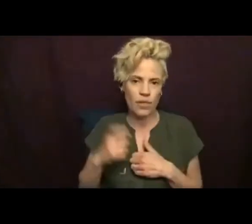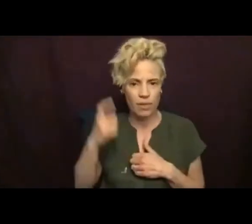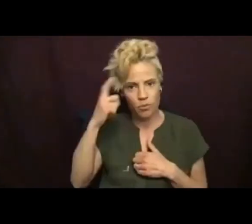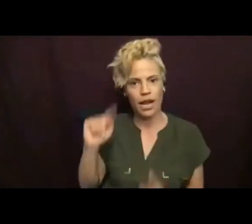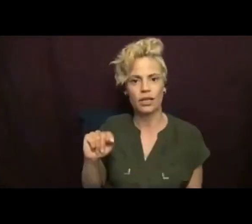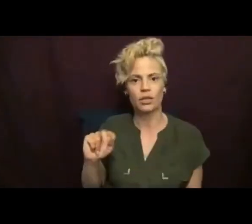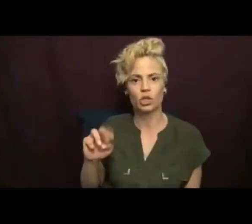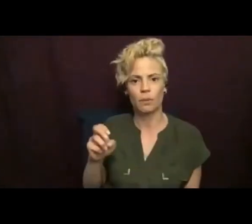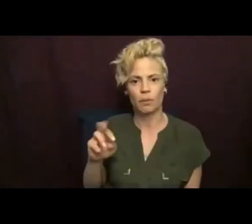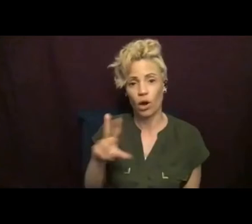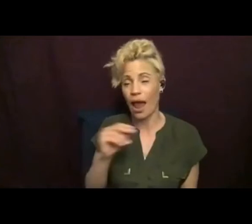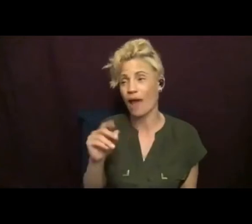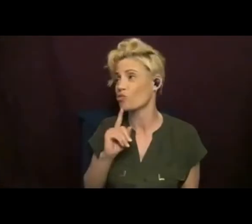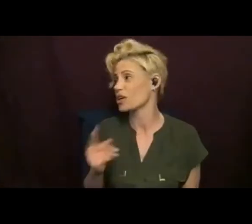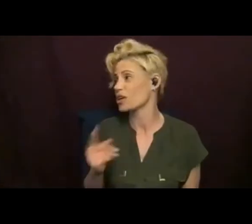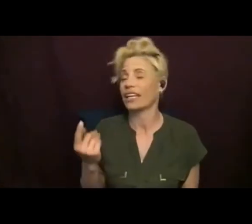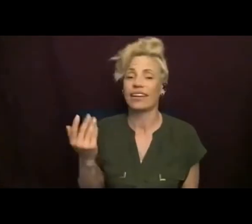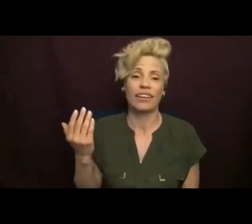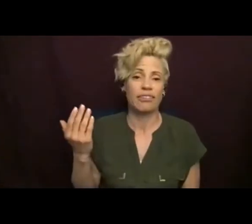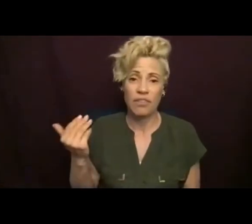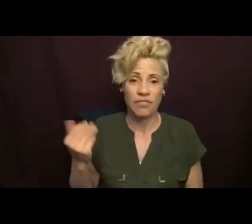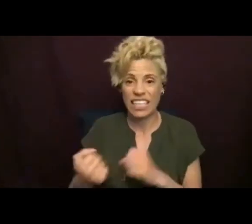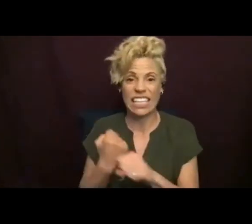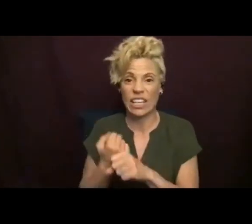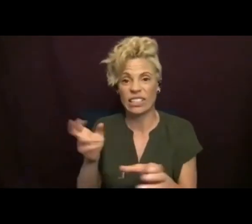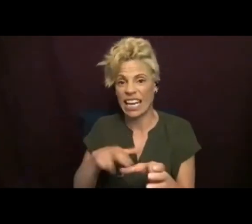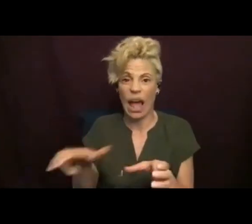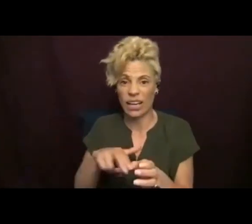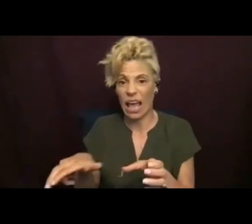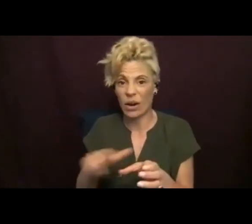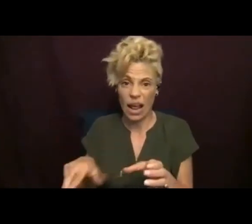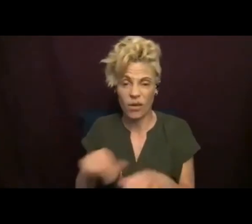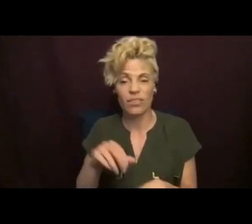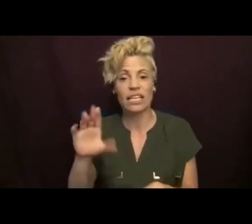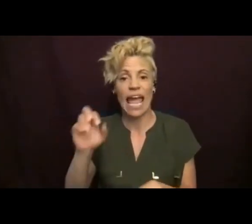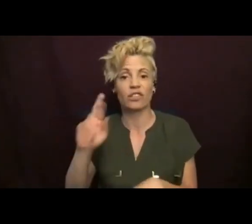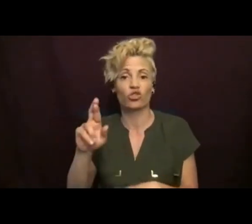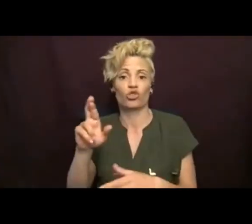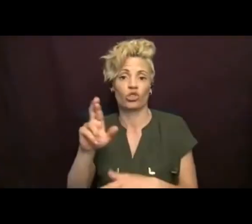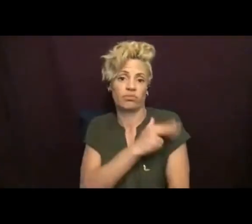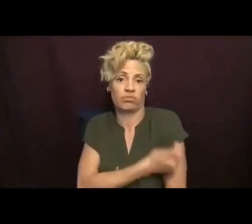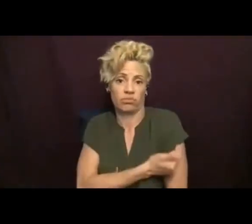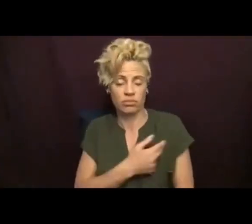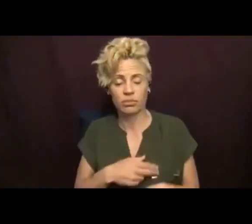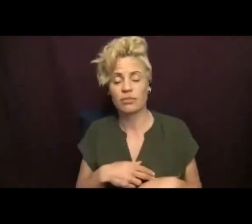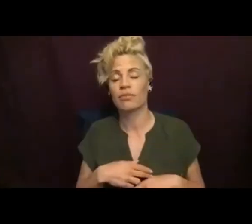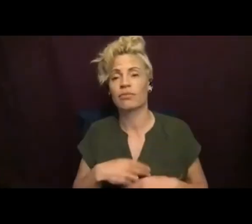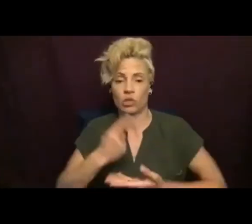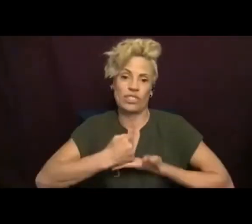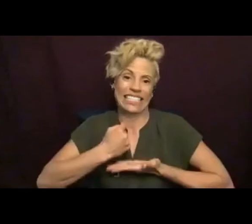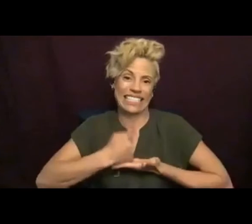of Dana-Farber Cancer Institute, as a child like that ongoingness is like,